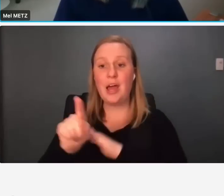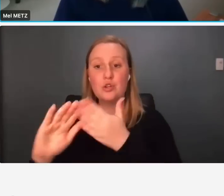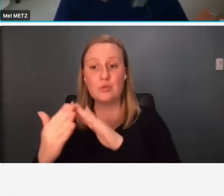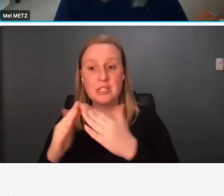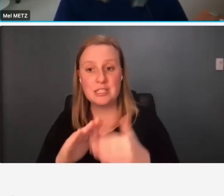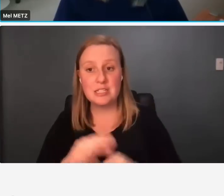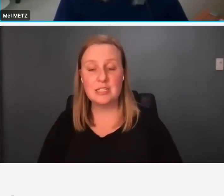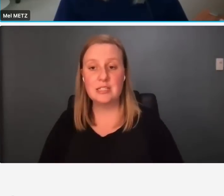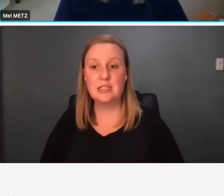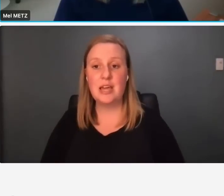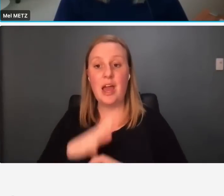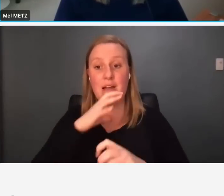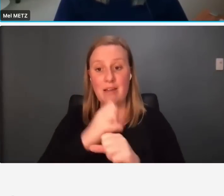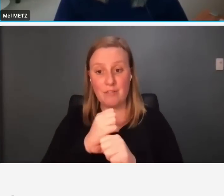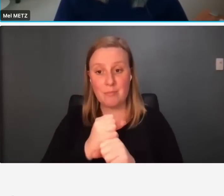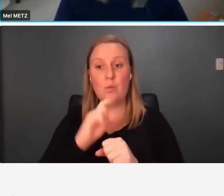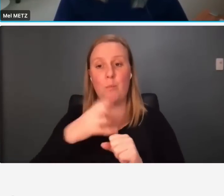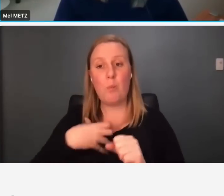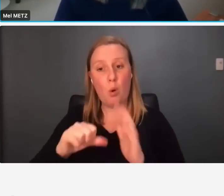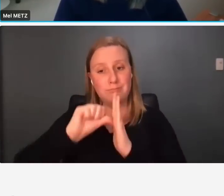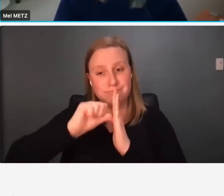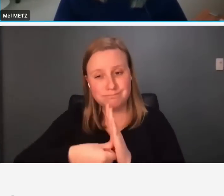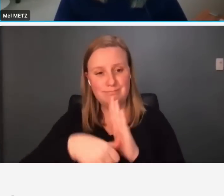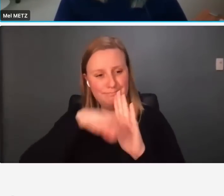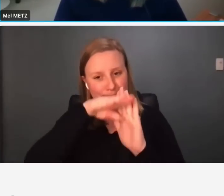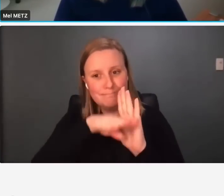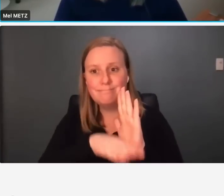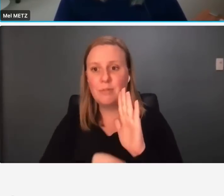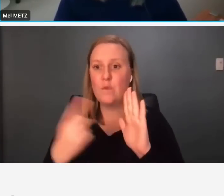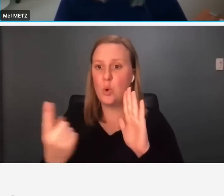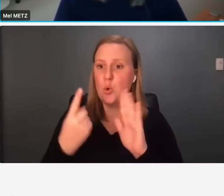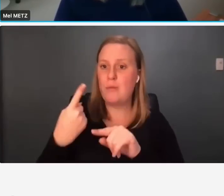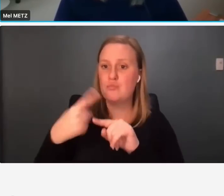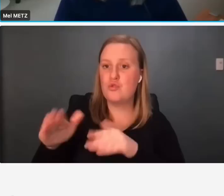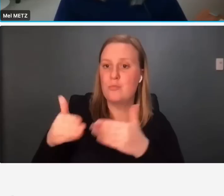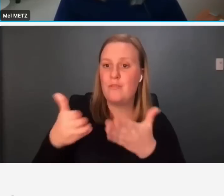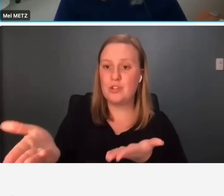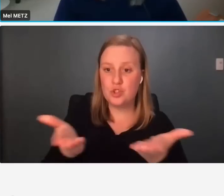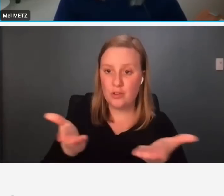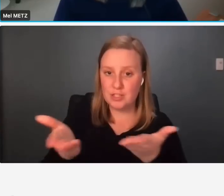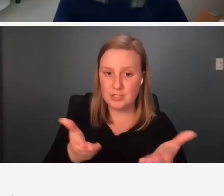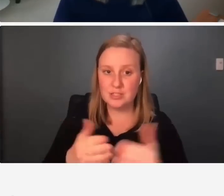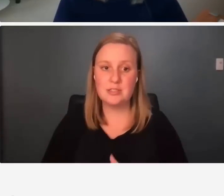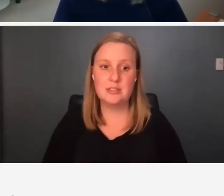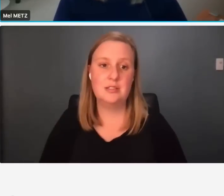approved providers, enhances information sharing between regulators in related sectors for